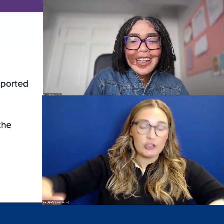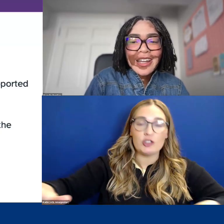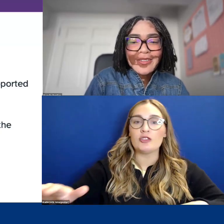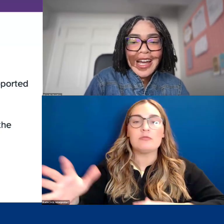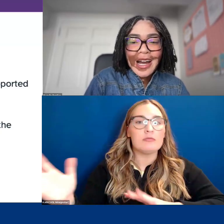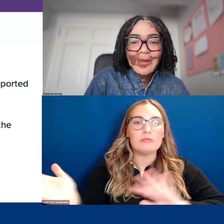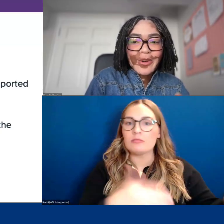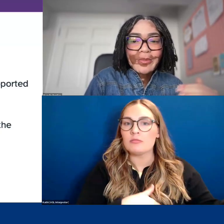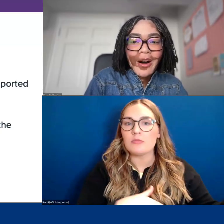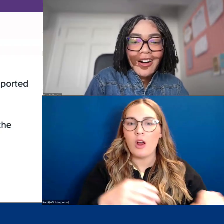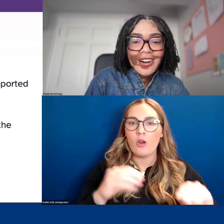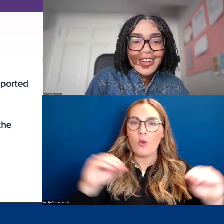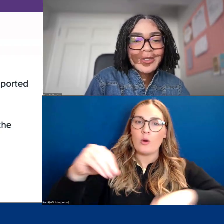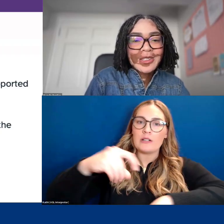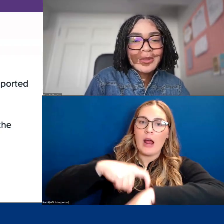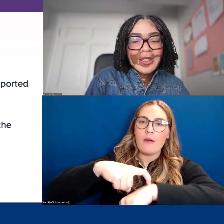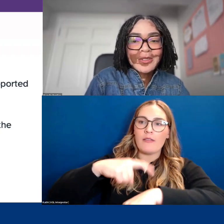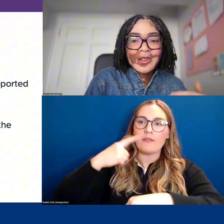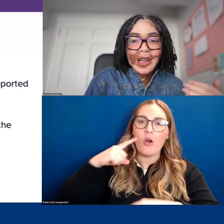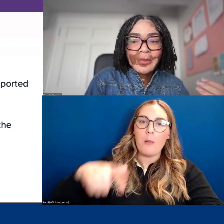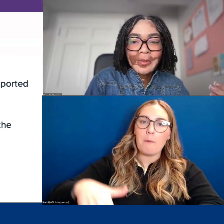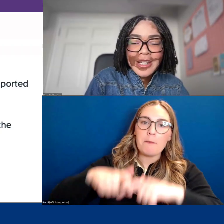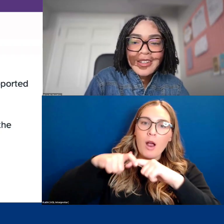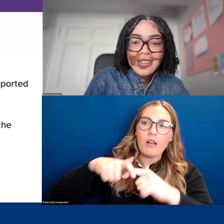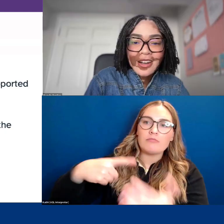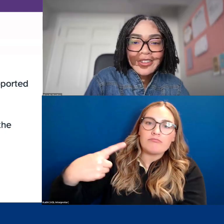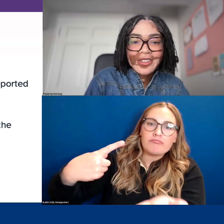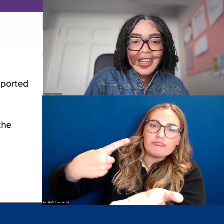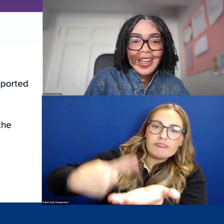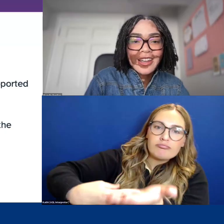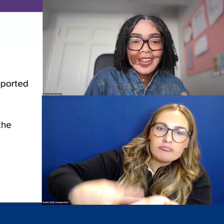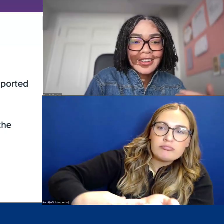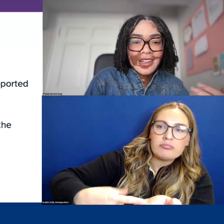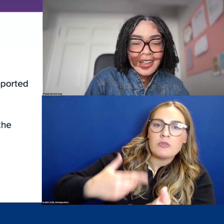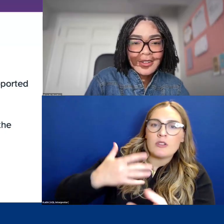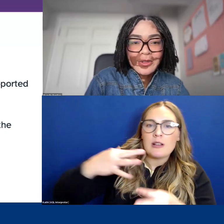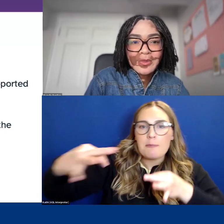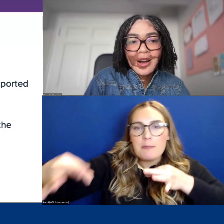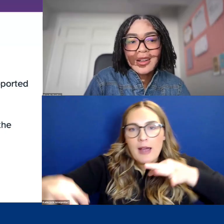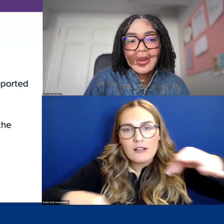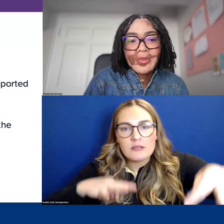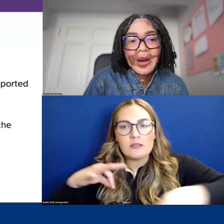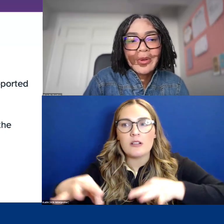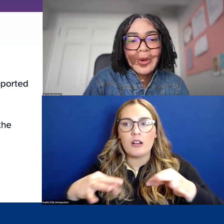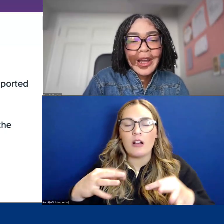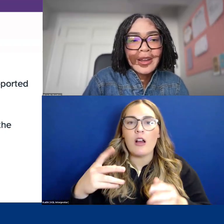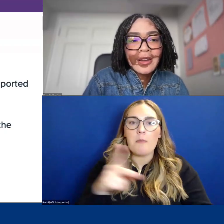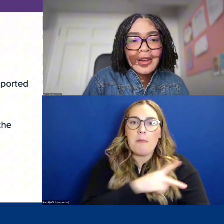there's not a lot of time for pause or to make sure that patients understand and can respond in a proper way.